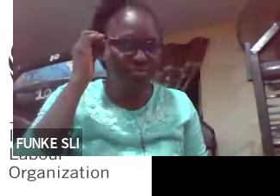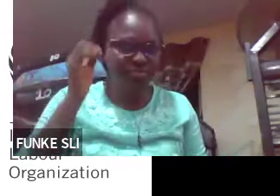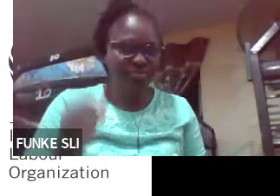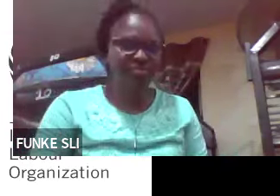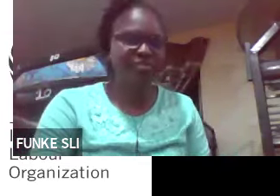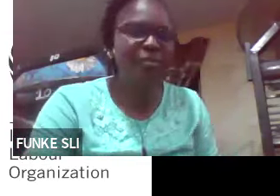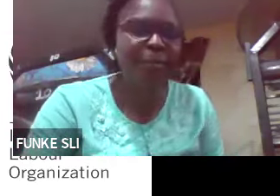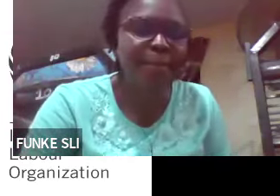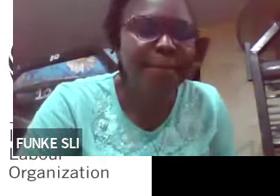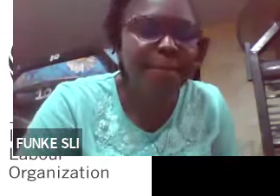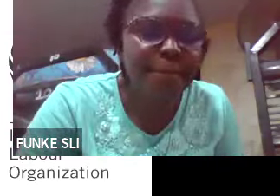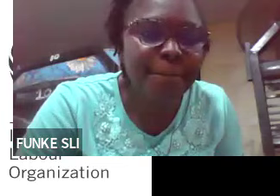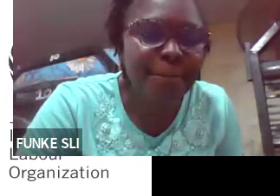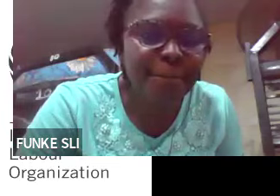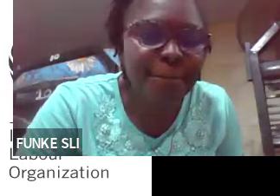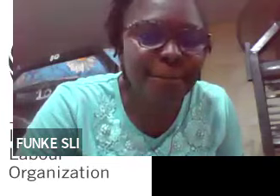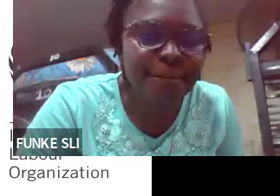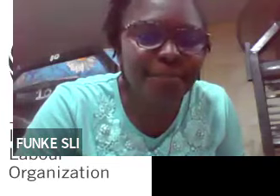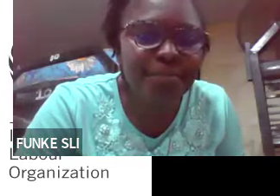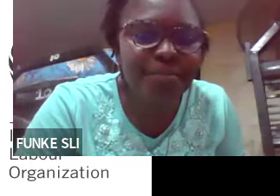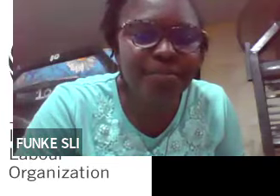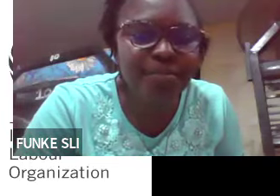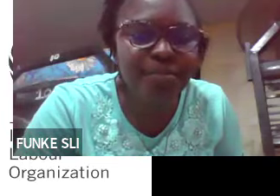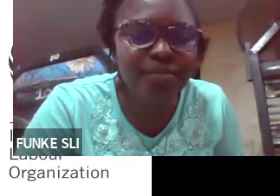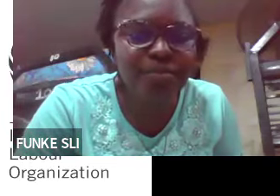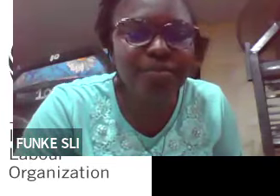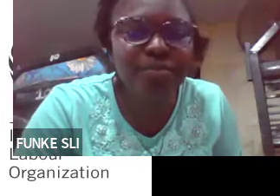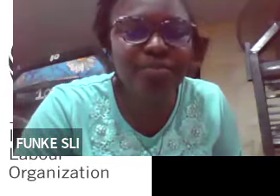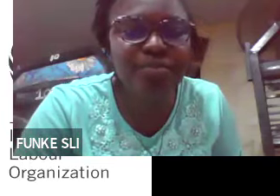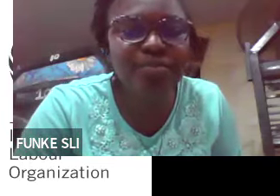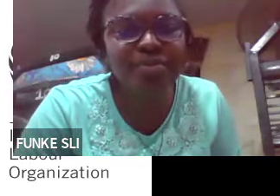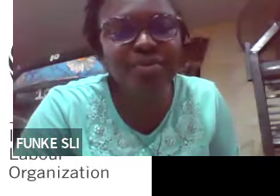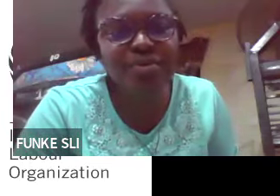From Juliet, Jenny Orji to everyone. Colin. Okay. lot of you can. But as well.